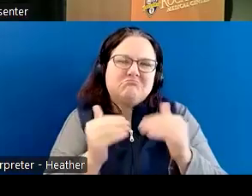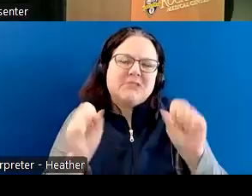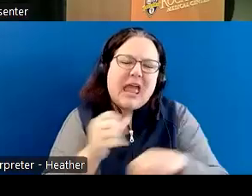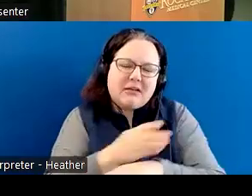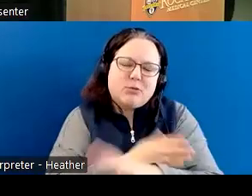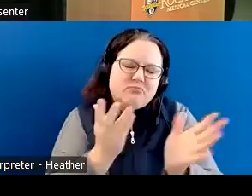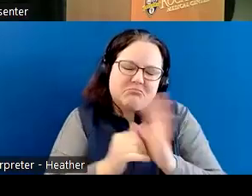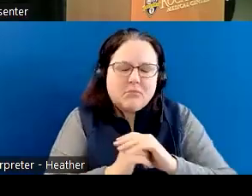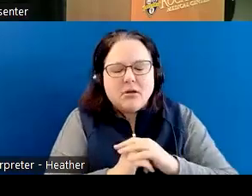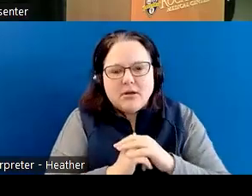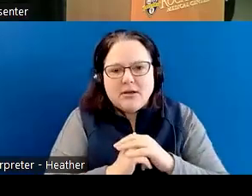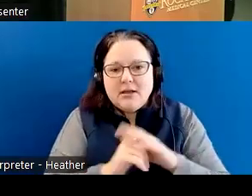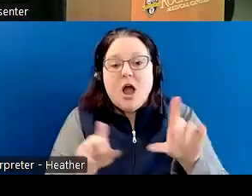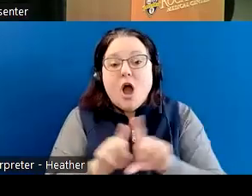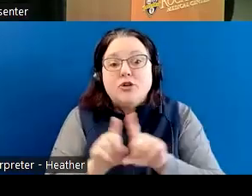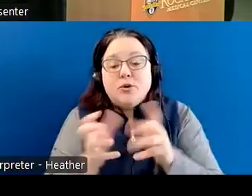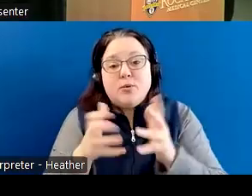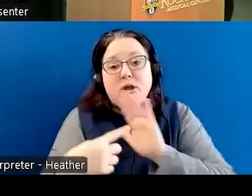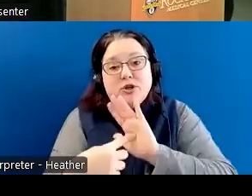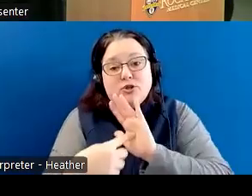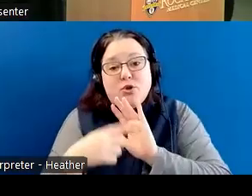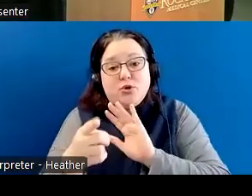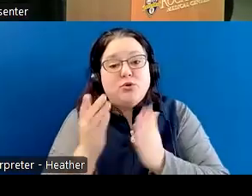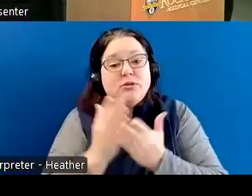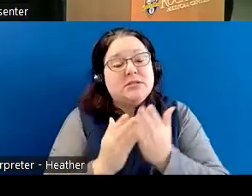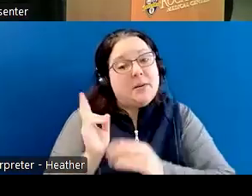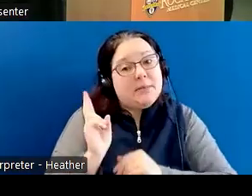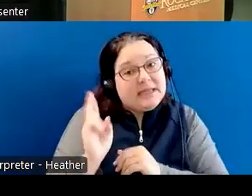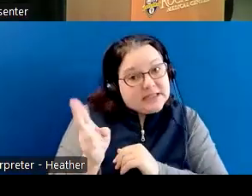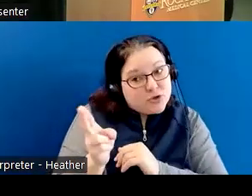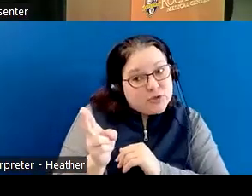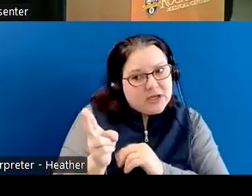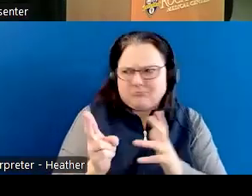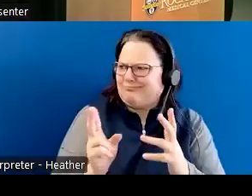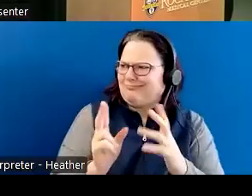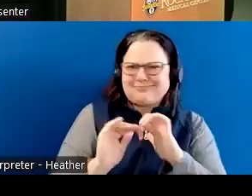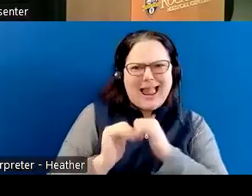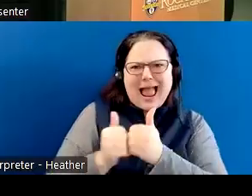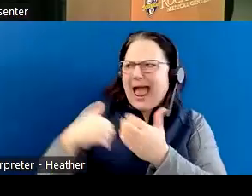to share also with you some history highlights. How did we get here? As Julie was saying, while